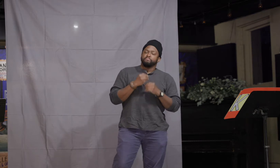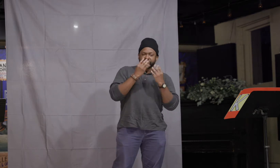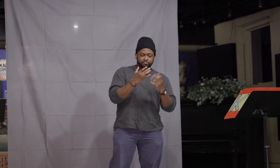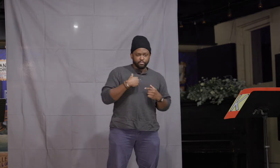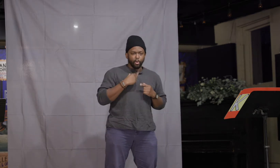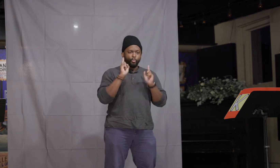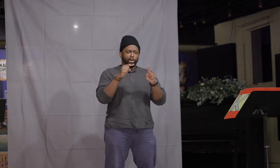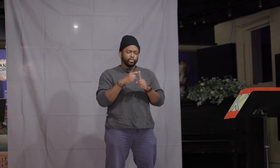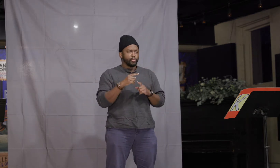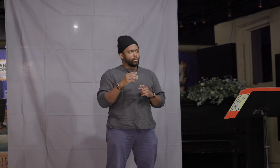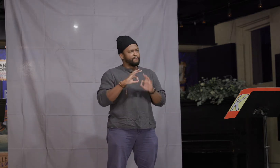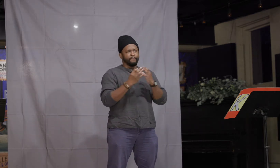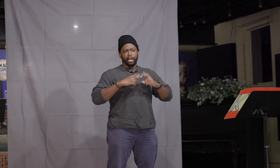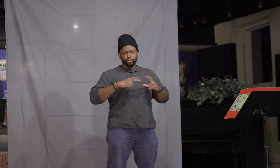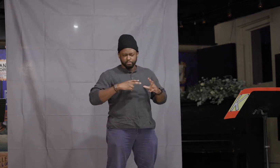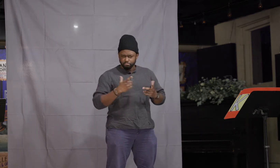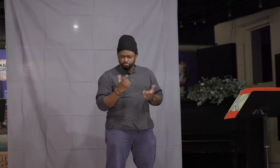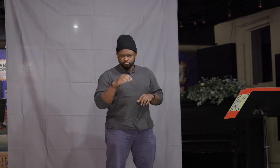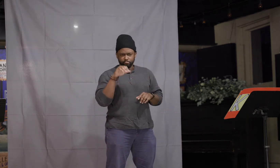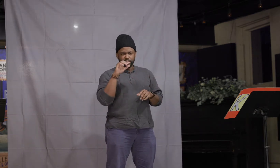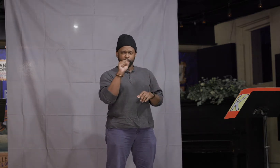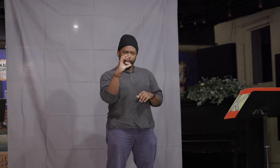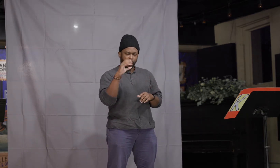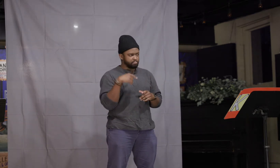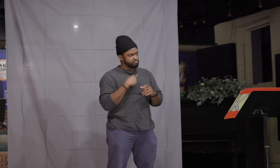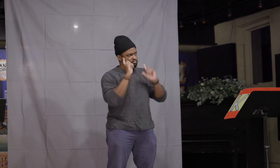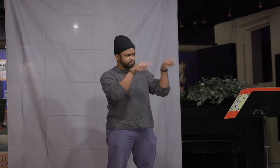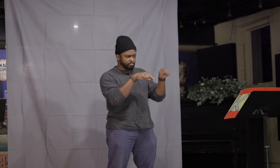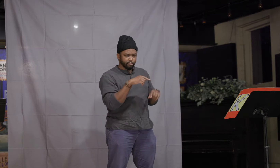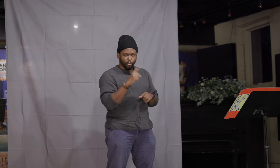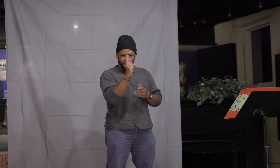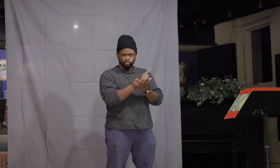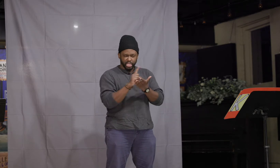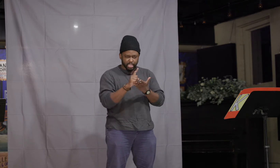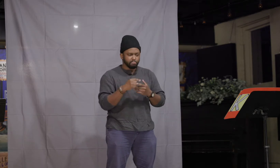It started with a one week family vacation I took this year to South Carolina.